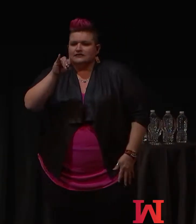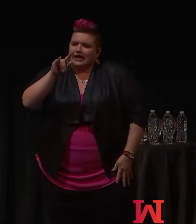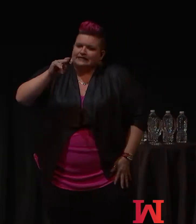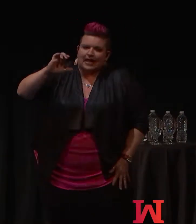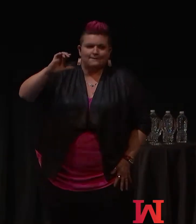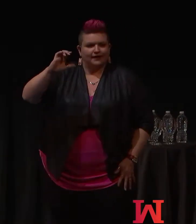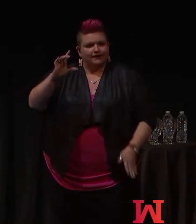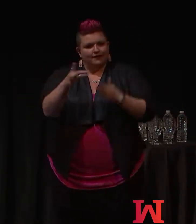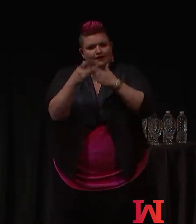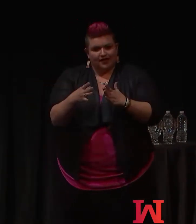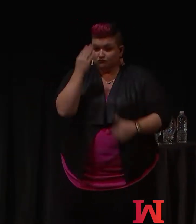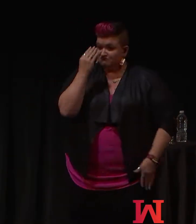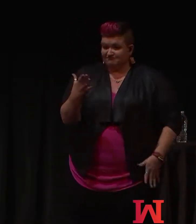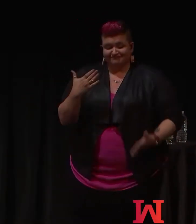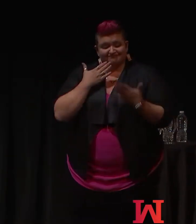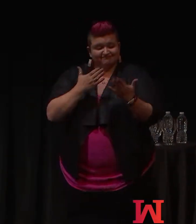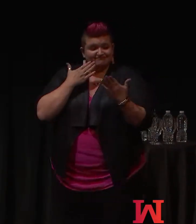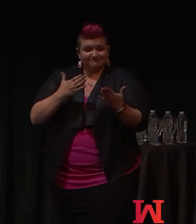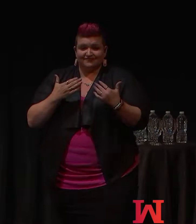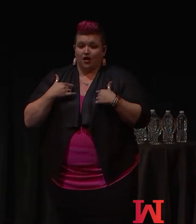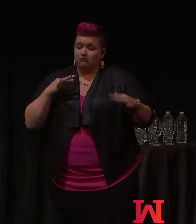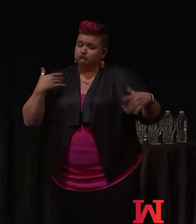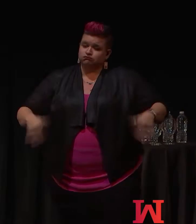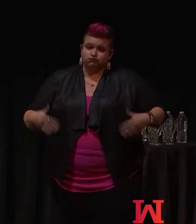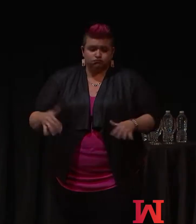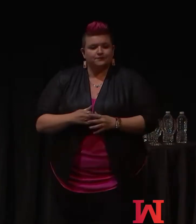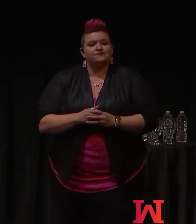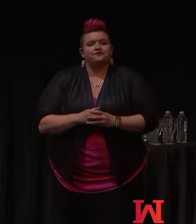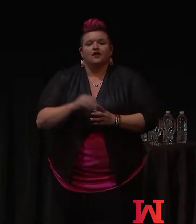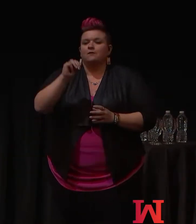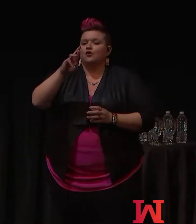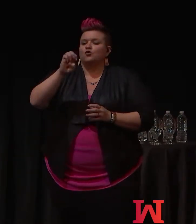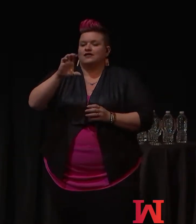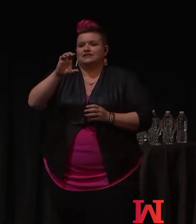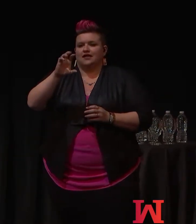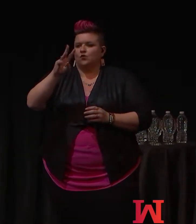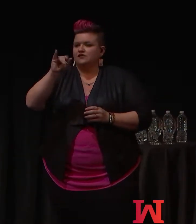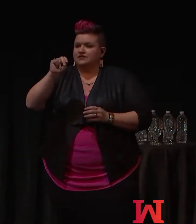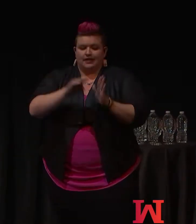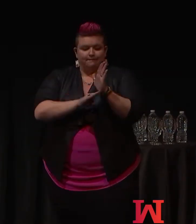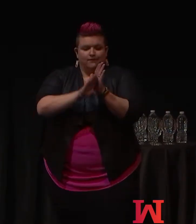And now, it is my pleasure to introduce the year Marie C. Wilson Emerging Leader Award